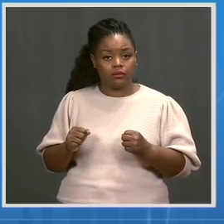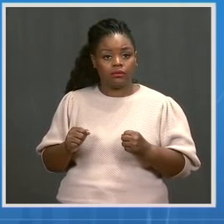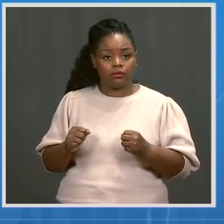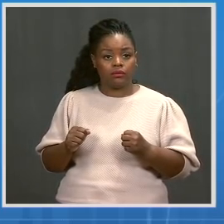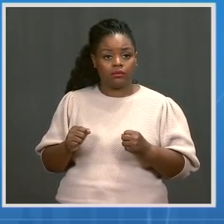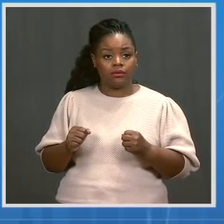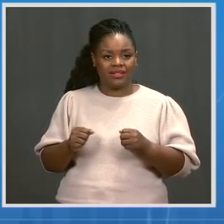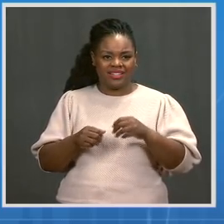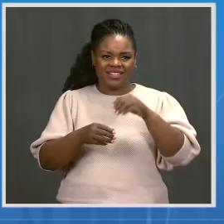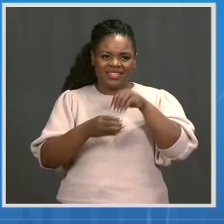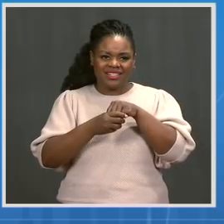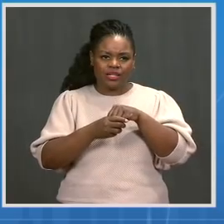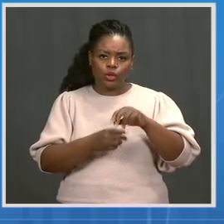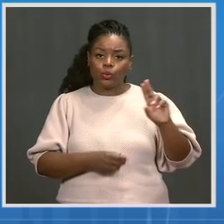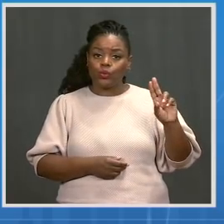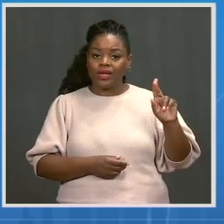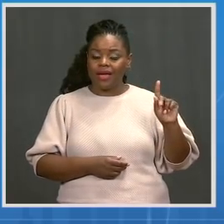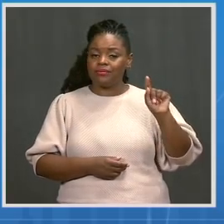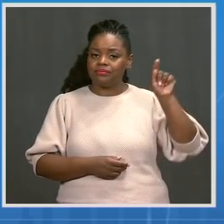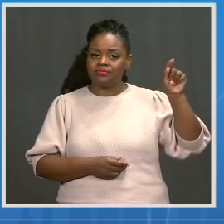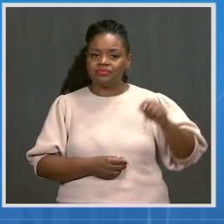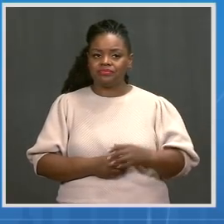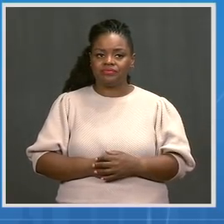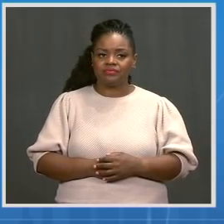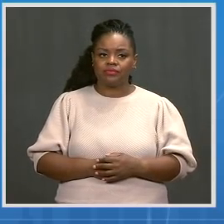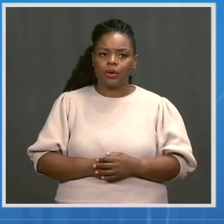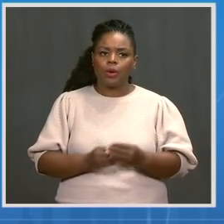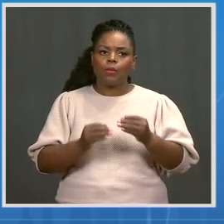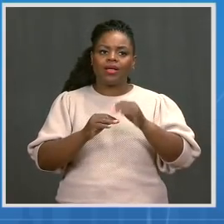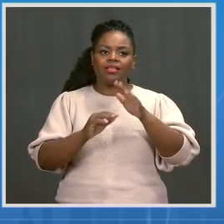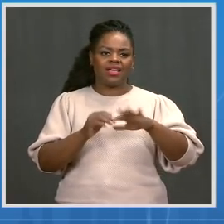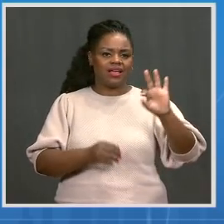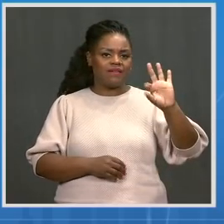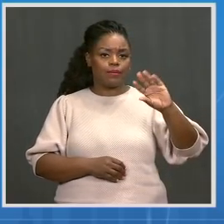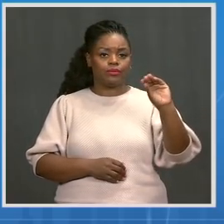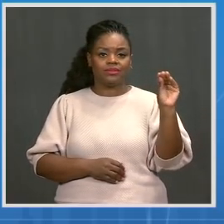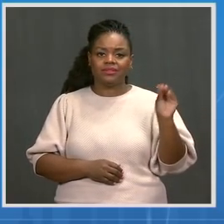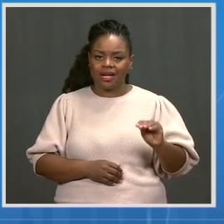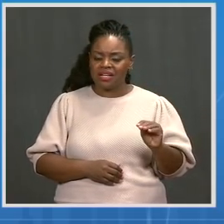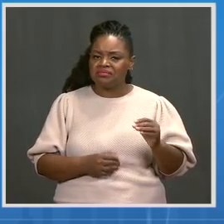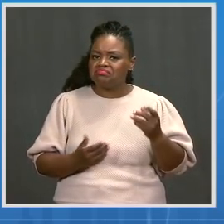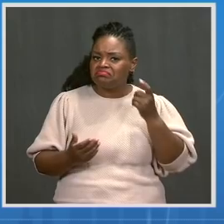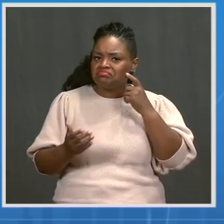to the point where it's well over 95 percent now. Next slide.